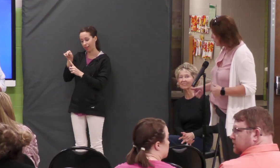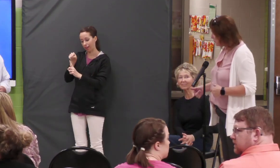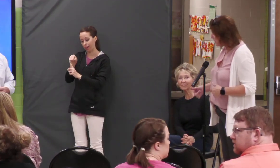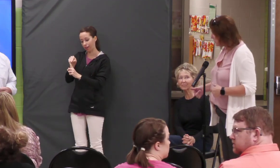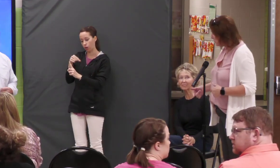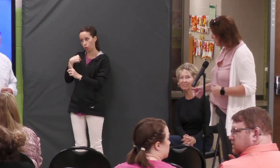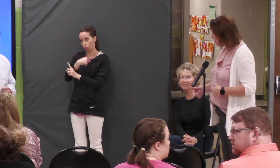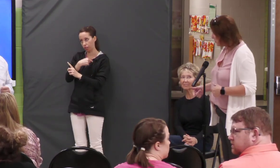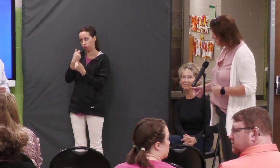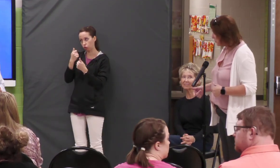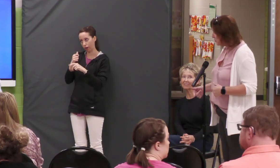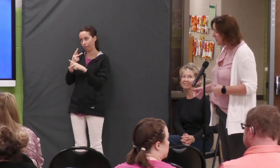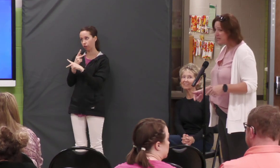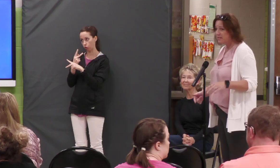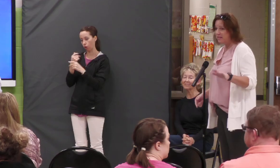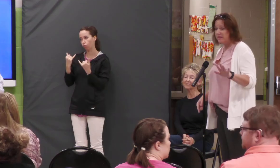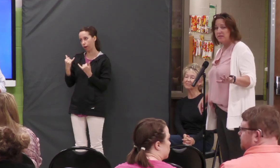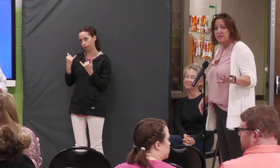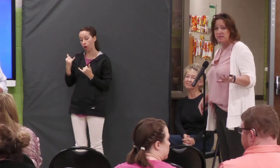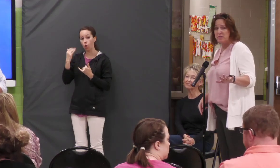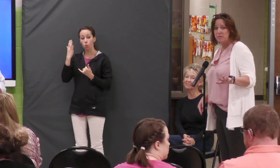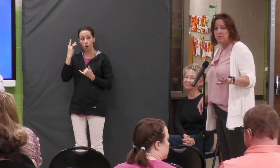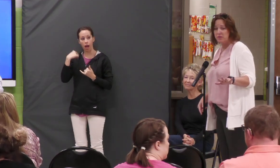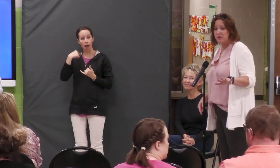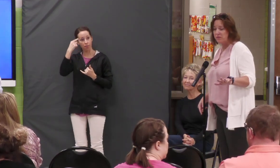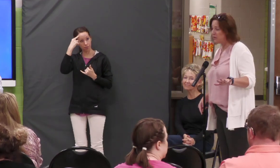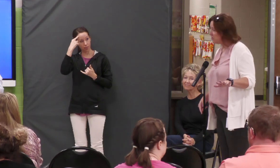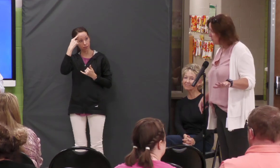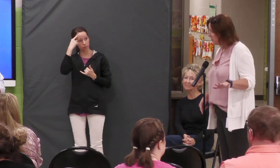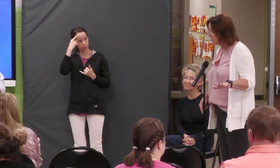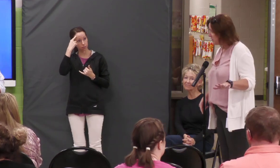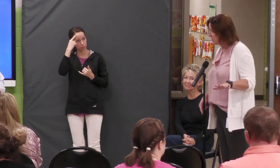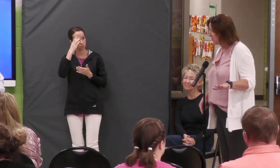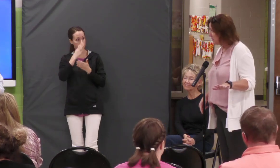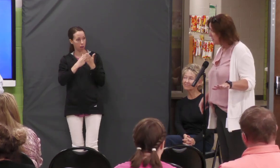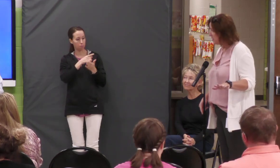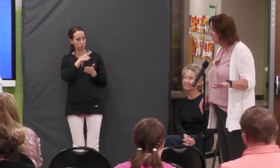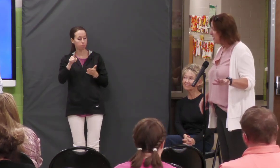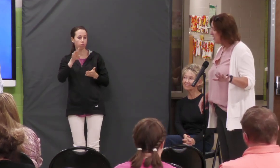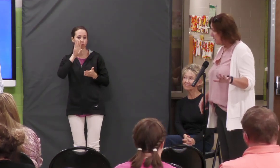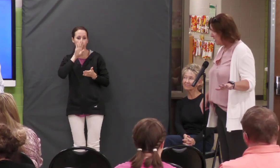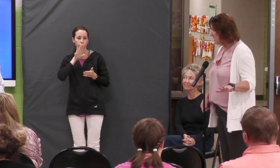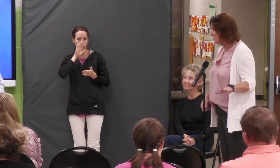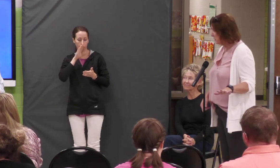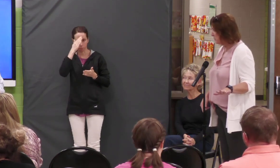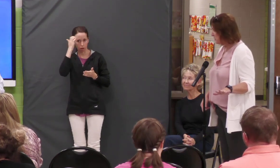we're trying to work through I think that some of the frustration has been not knowing what